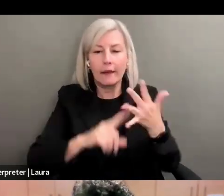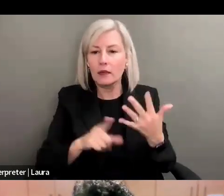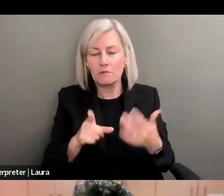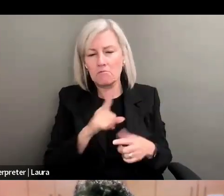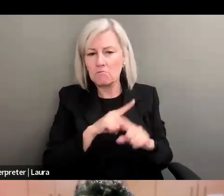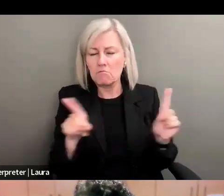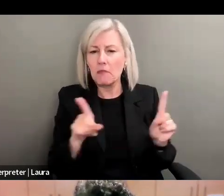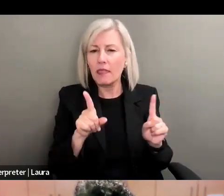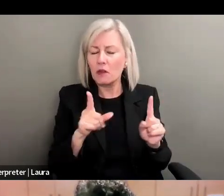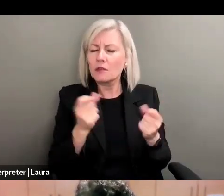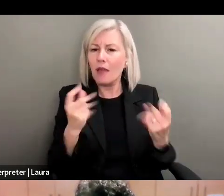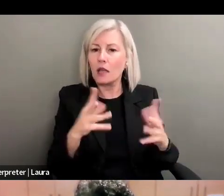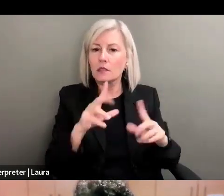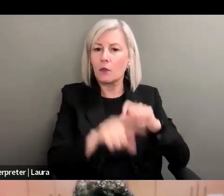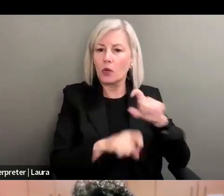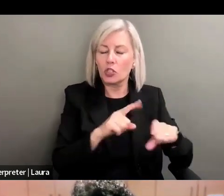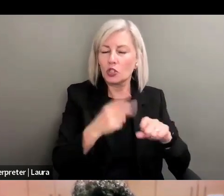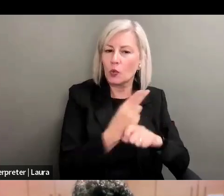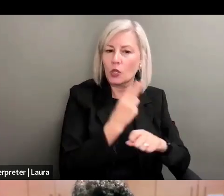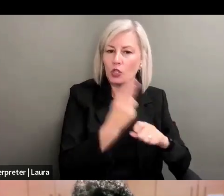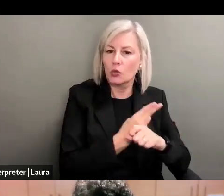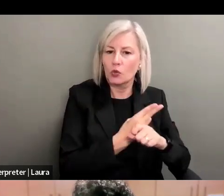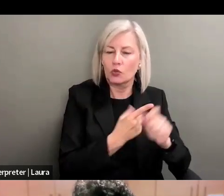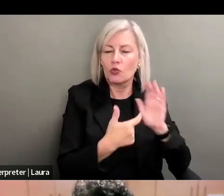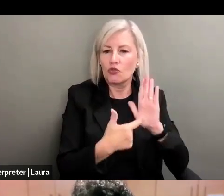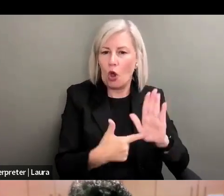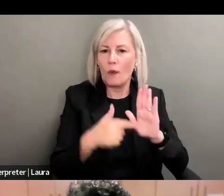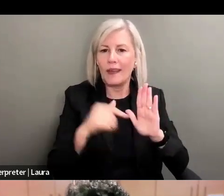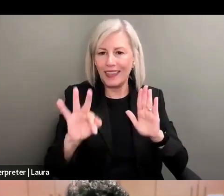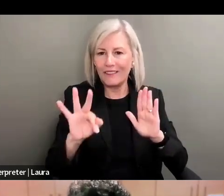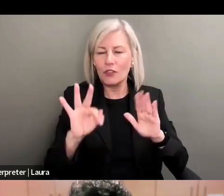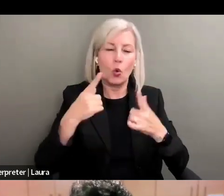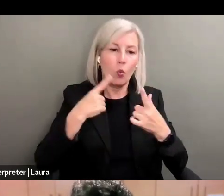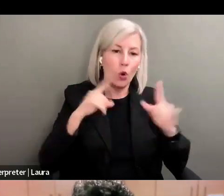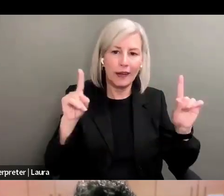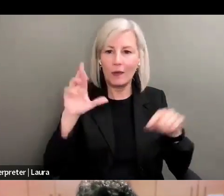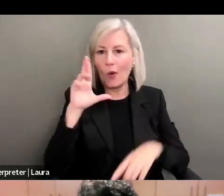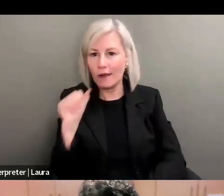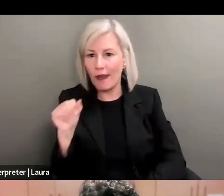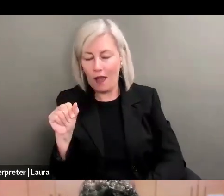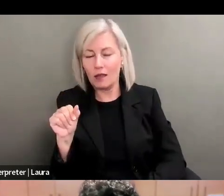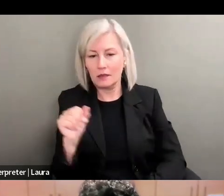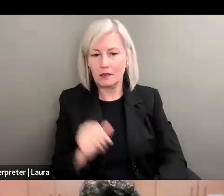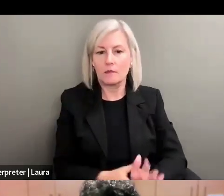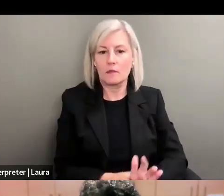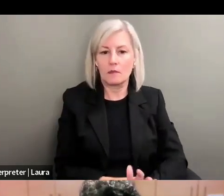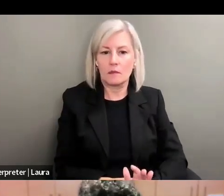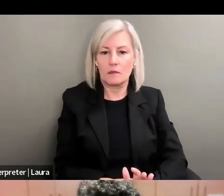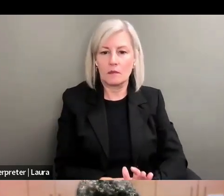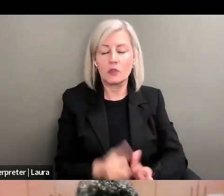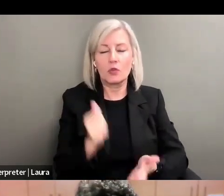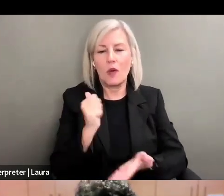think can be used to show that the devices are working or helping in some way to help support that notion.